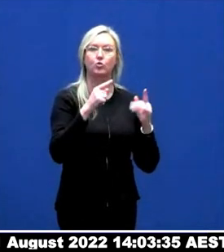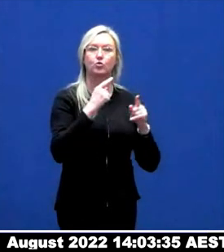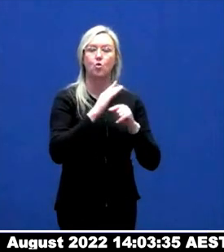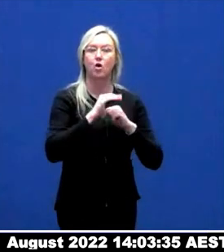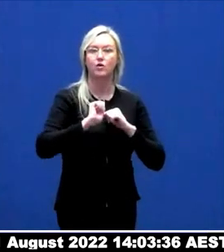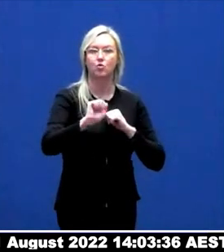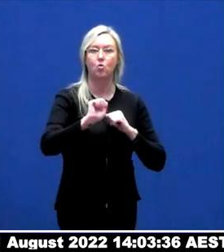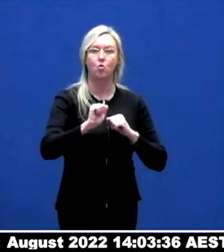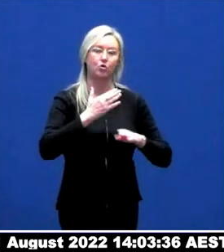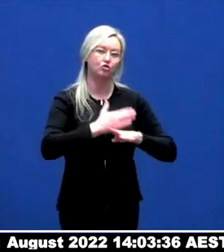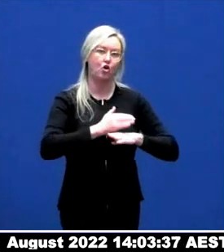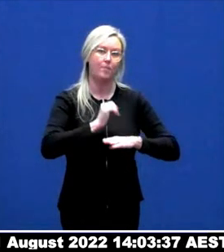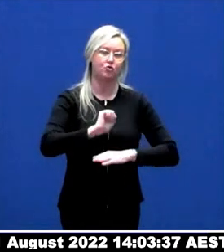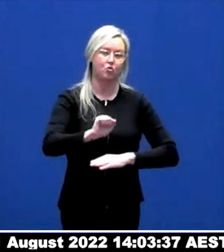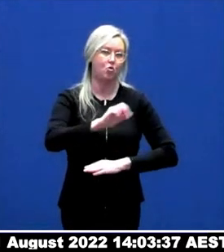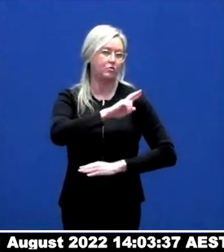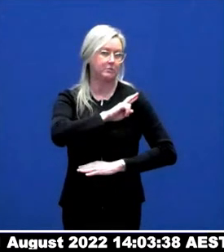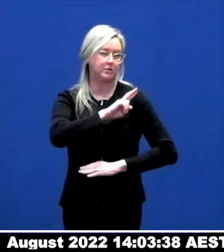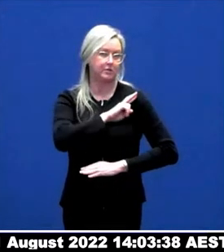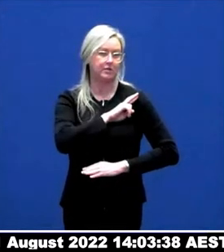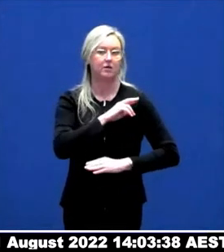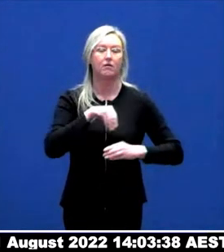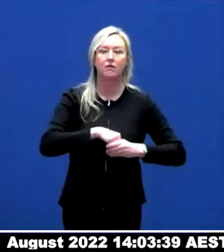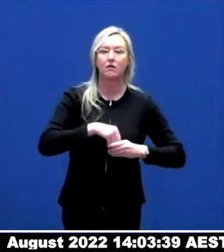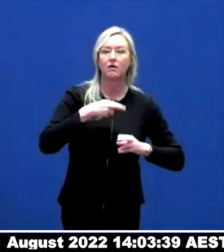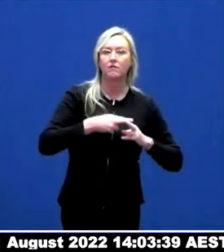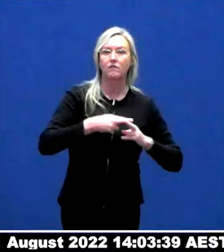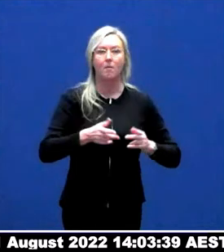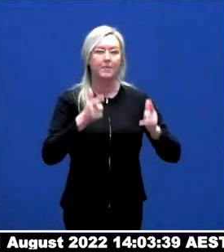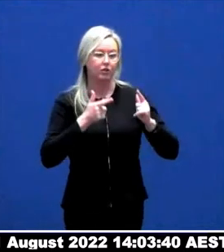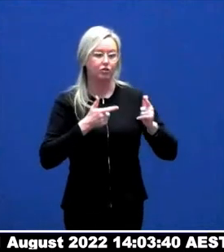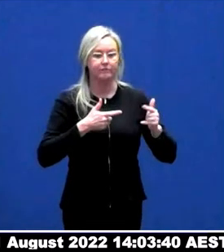your role, and they include managing and leading the functional areas within the